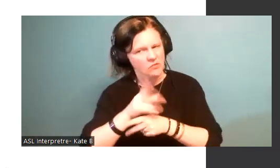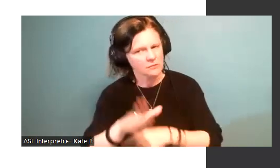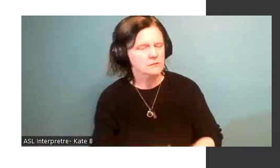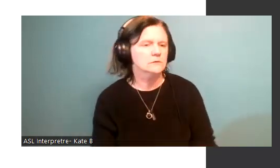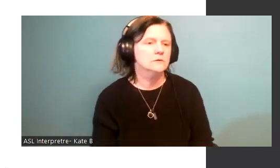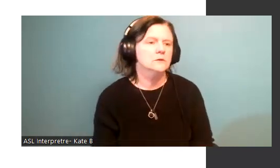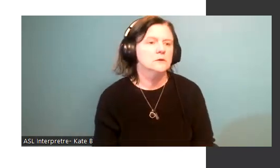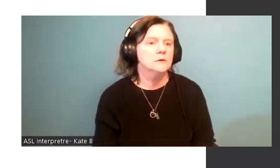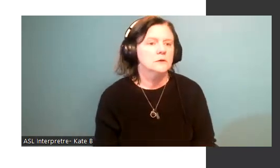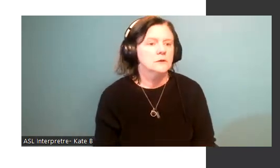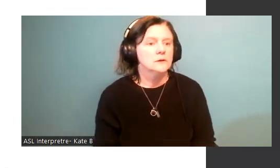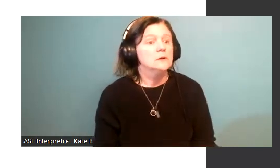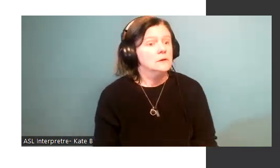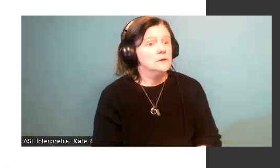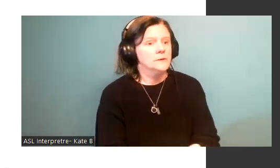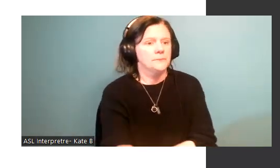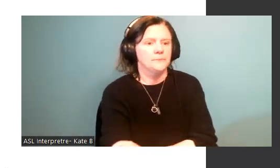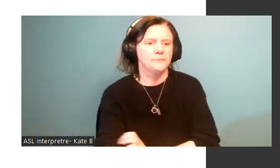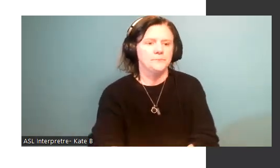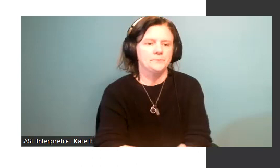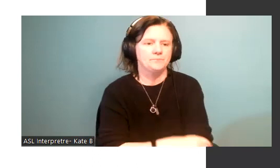view is over. Role equals alert is another way to apply